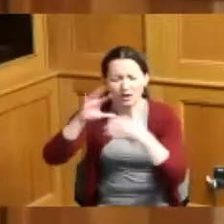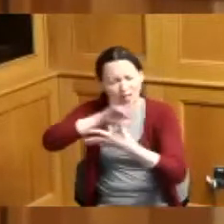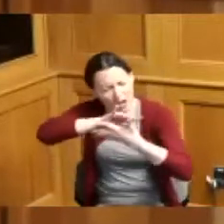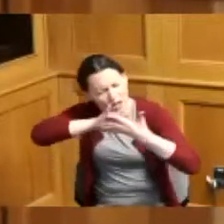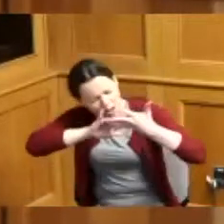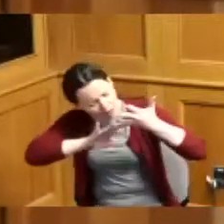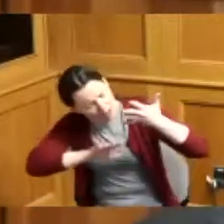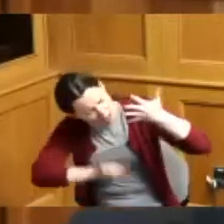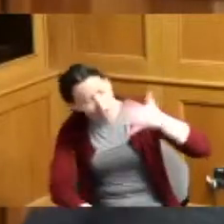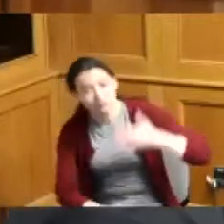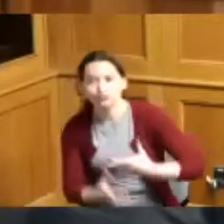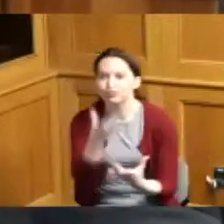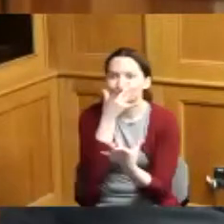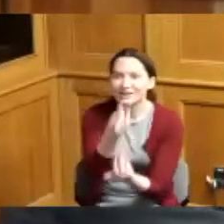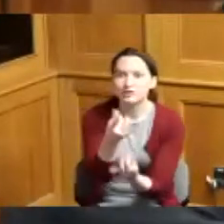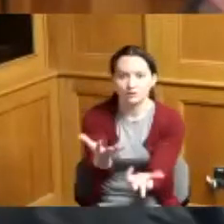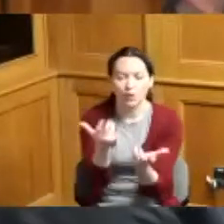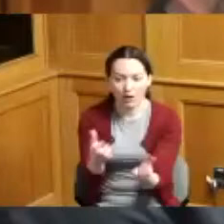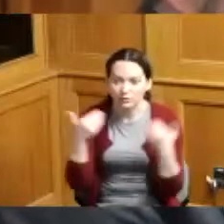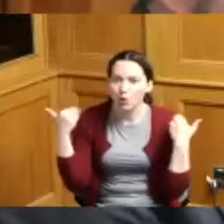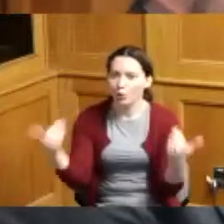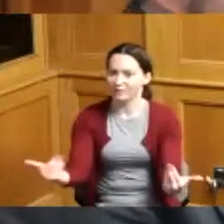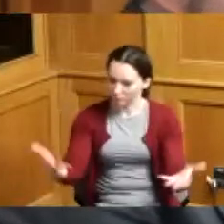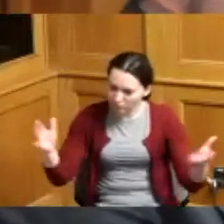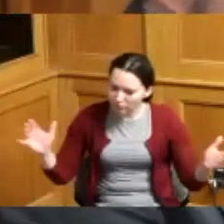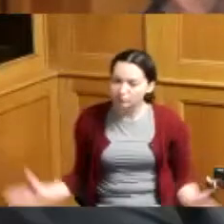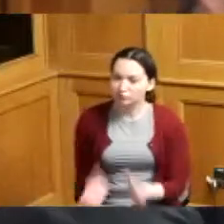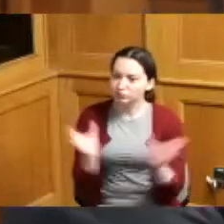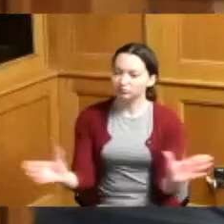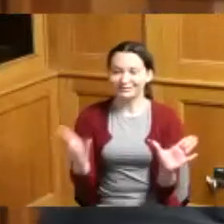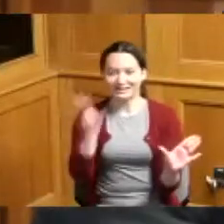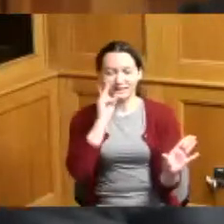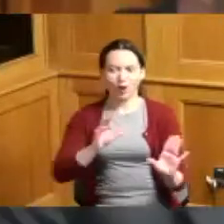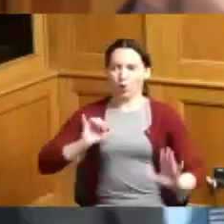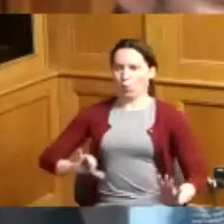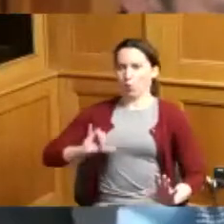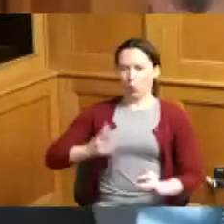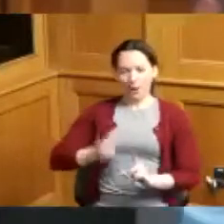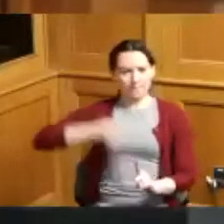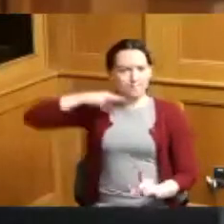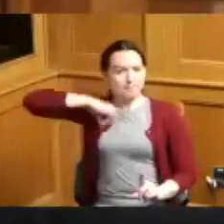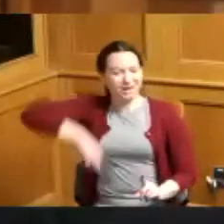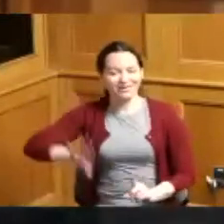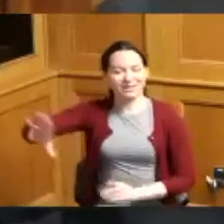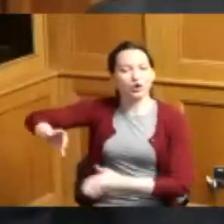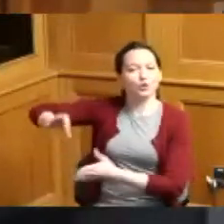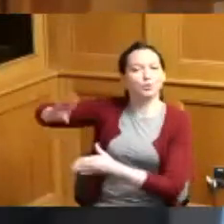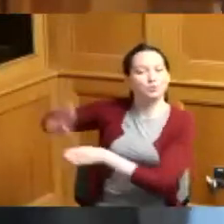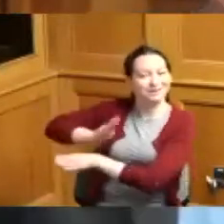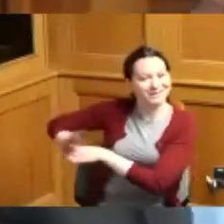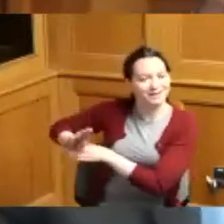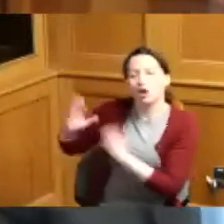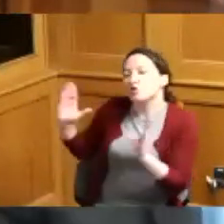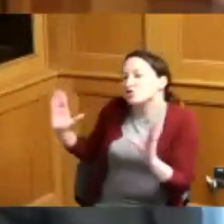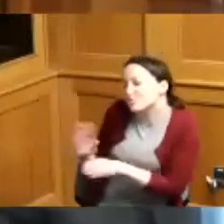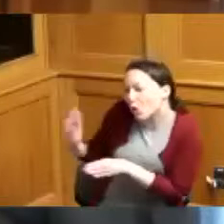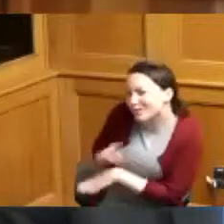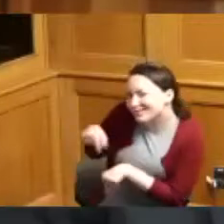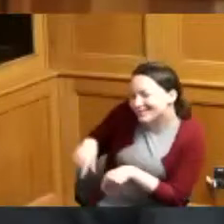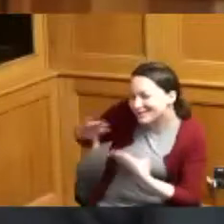are interested in us moving forward with this because they clearly see the economic impact to their businesses to the small businesses in this community